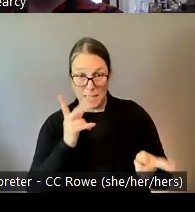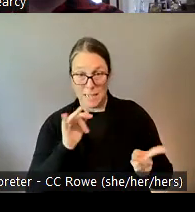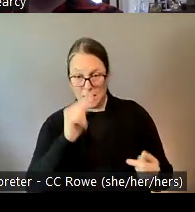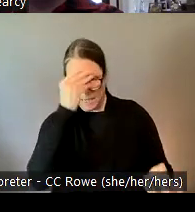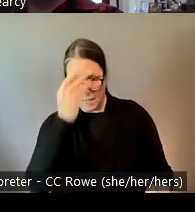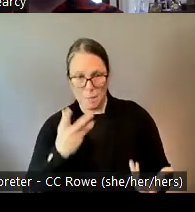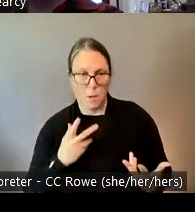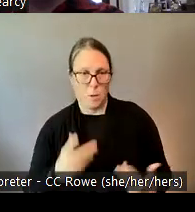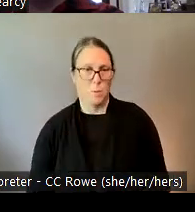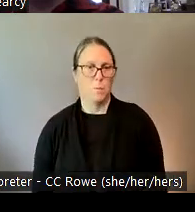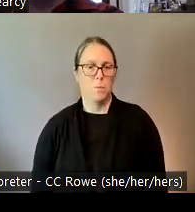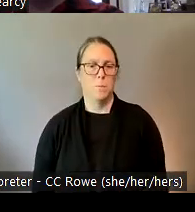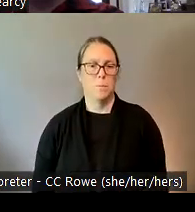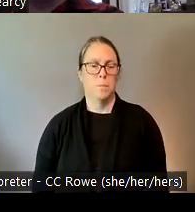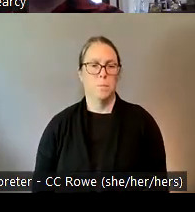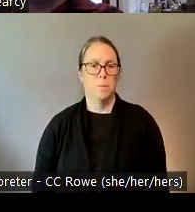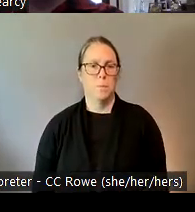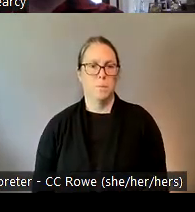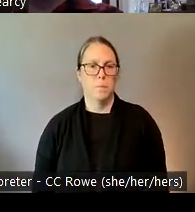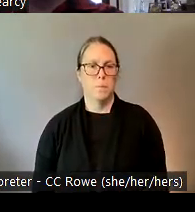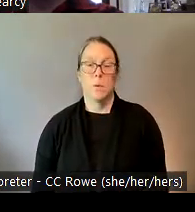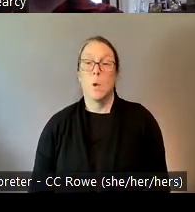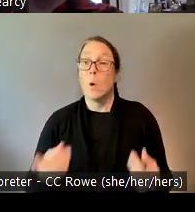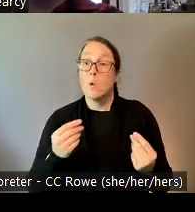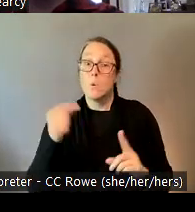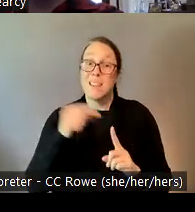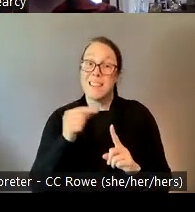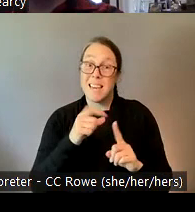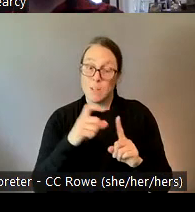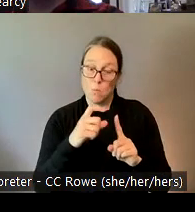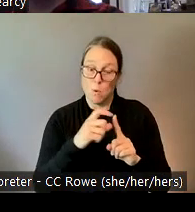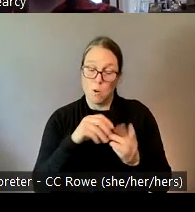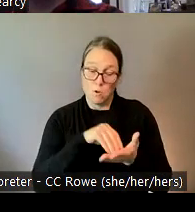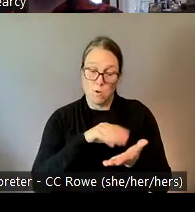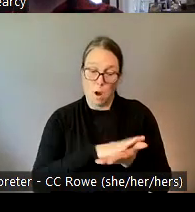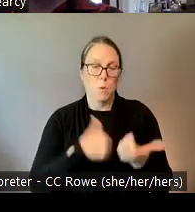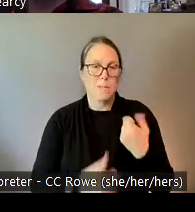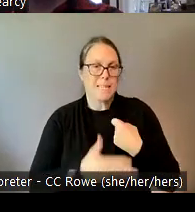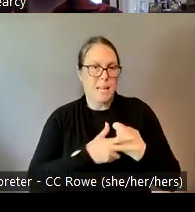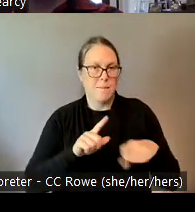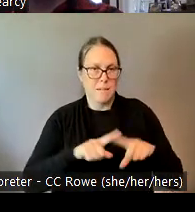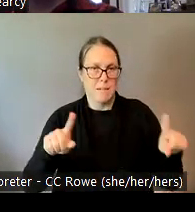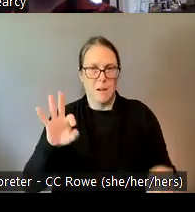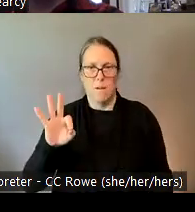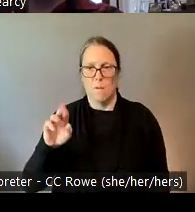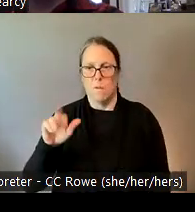So all we're doing is saving this Word doc in a different format. The most important thing is as you save it as a PDF,